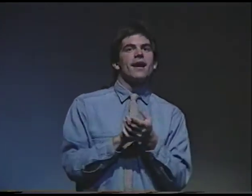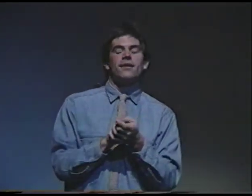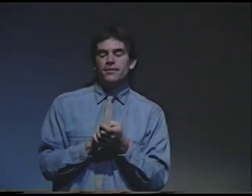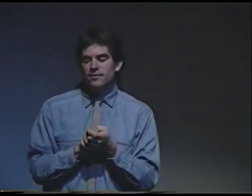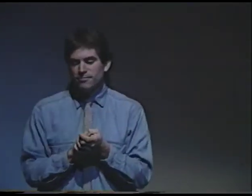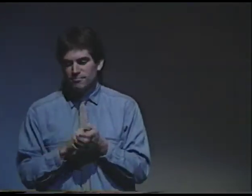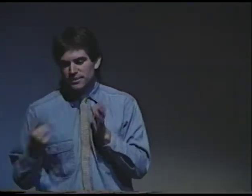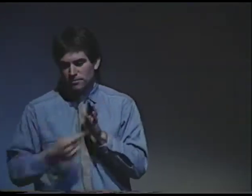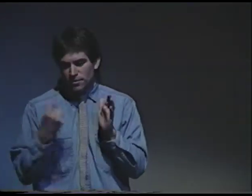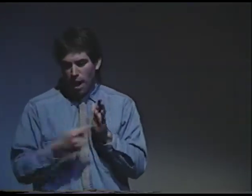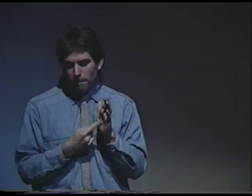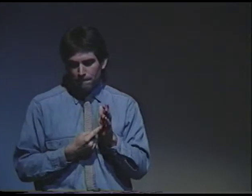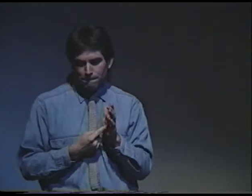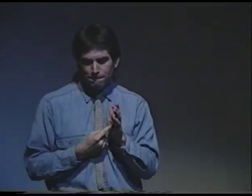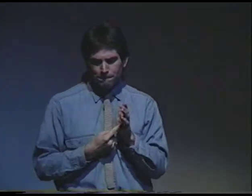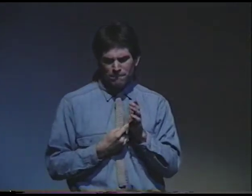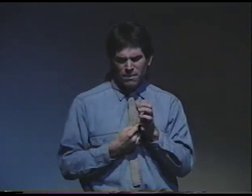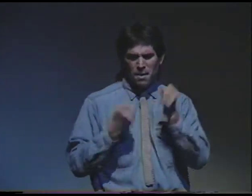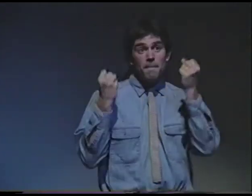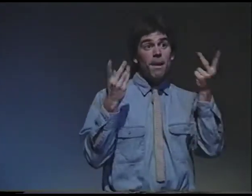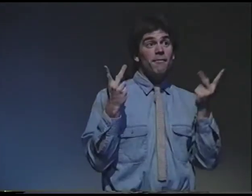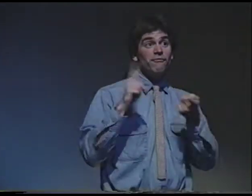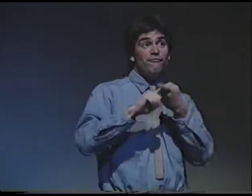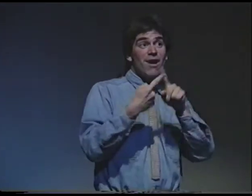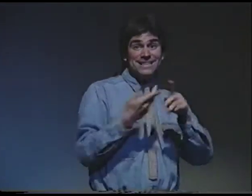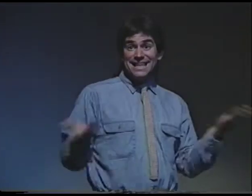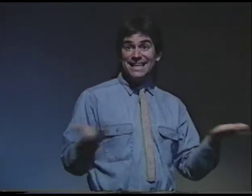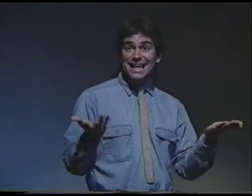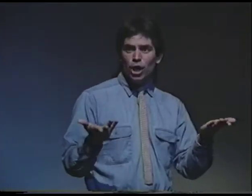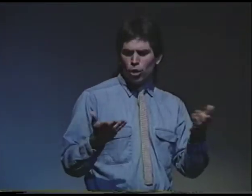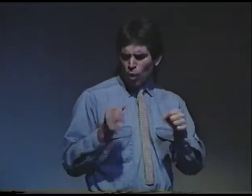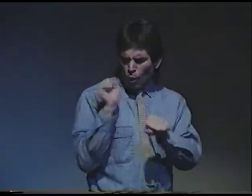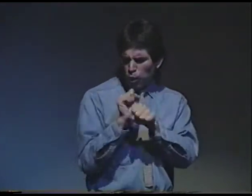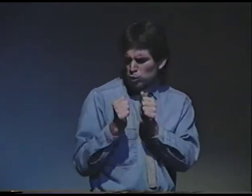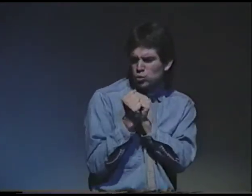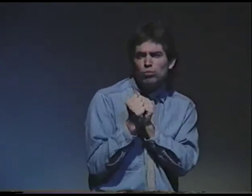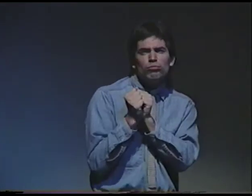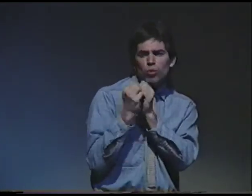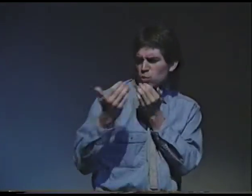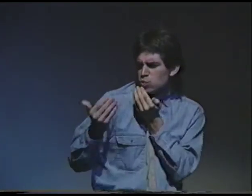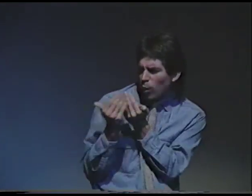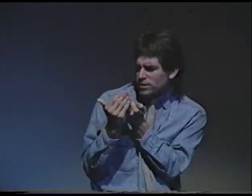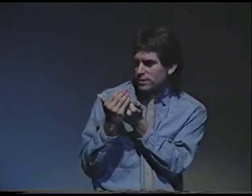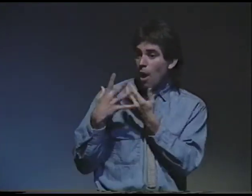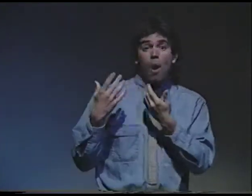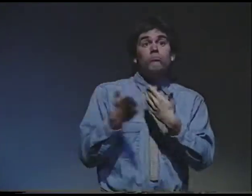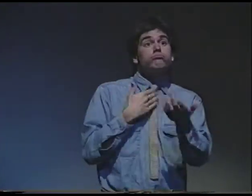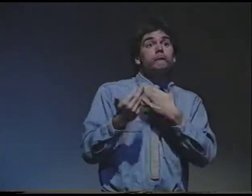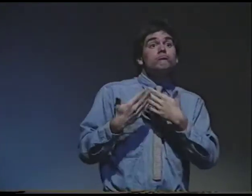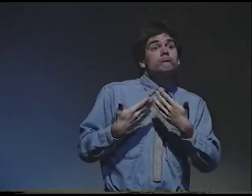I think it's neat that sometimes my friends here, all the friends here that work together really